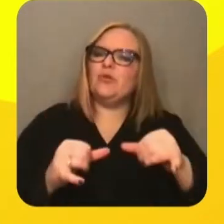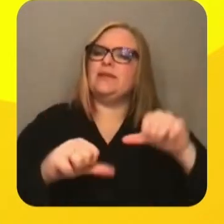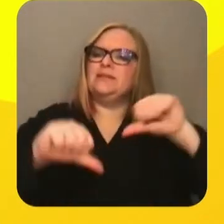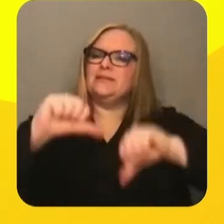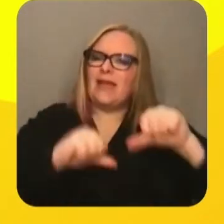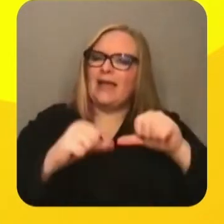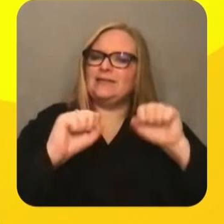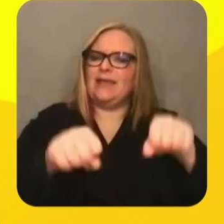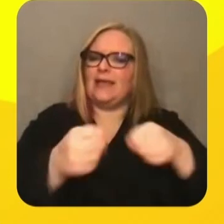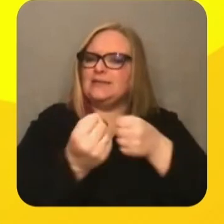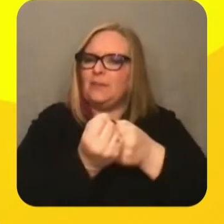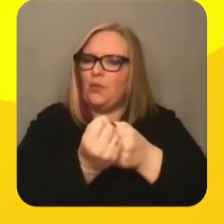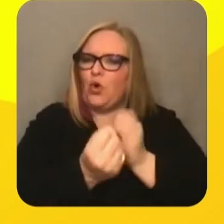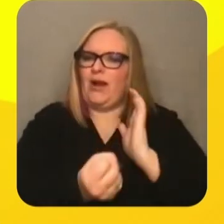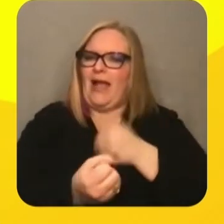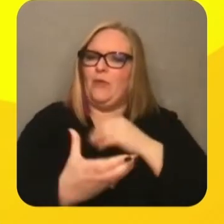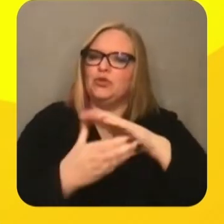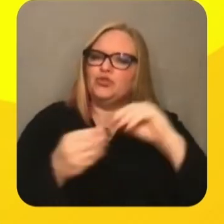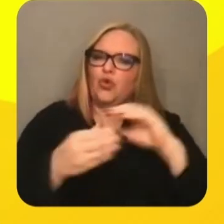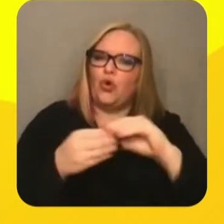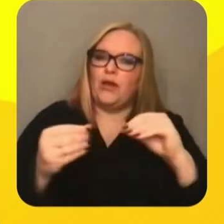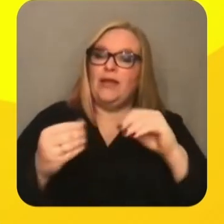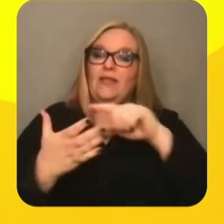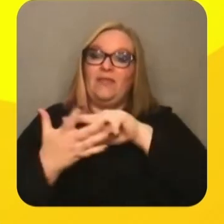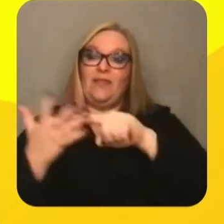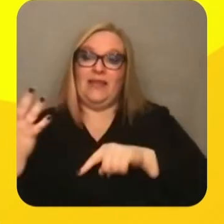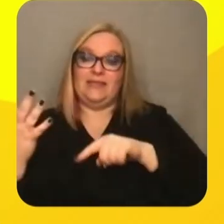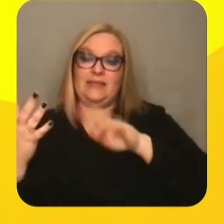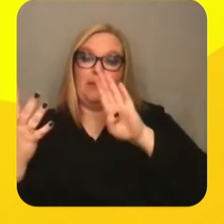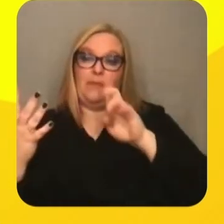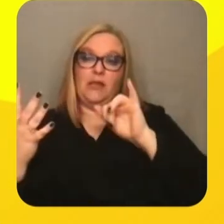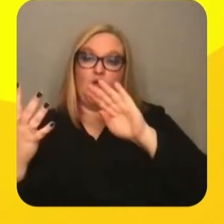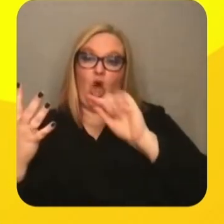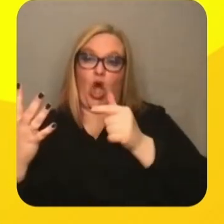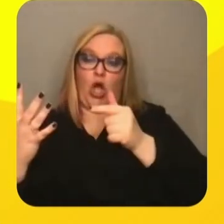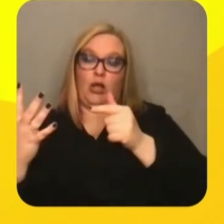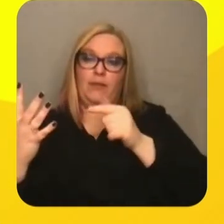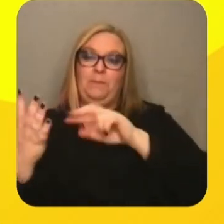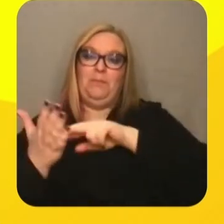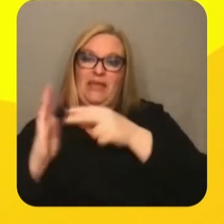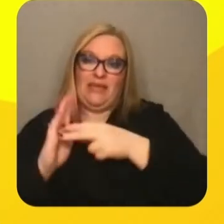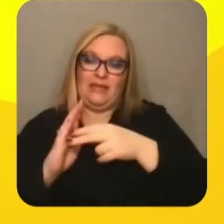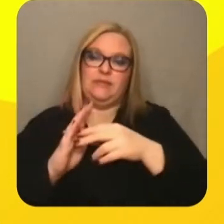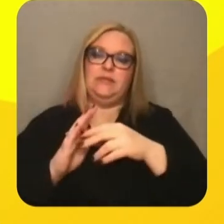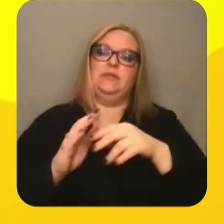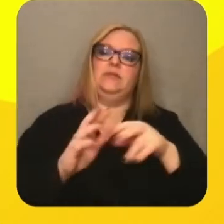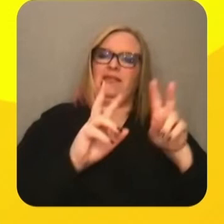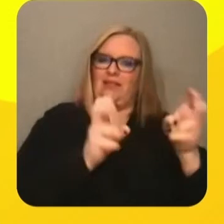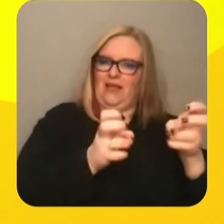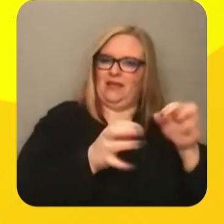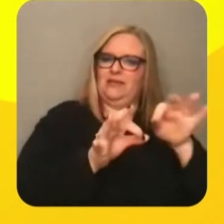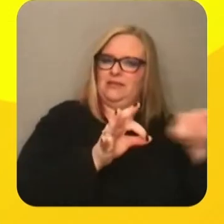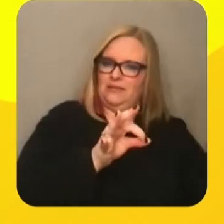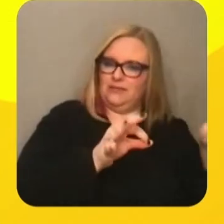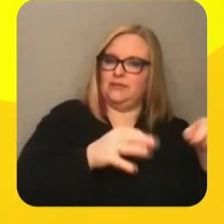Here's what we mean when we say belonging. What you have kind of thought about is kind of this concept. Here's the commonality.